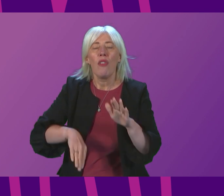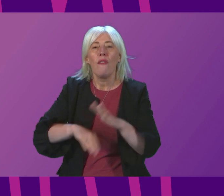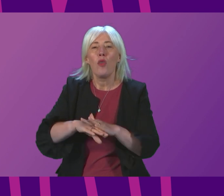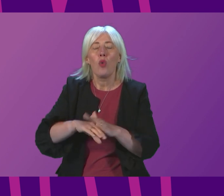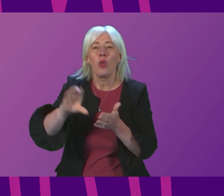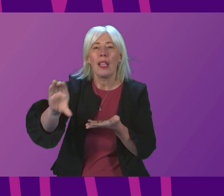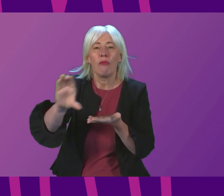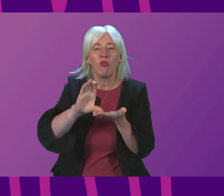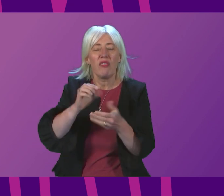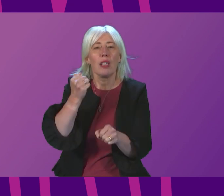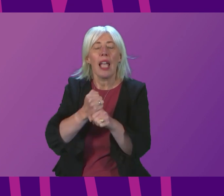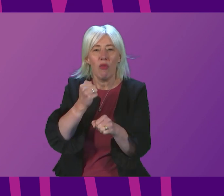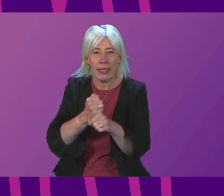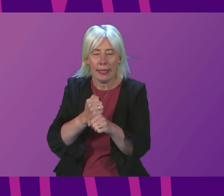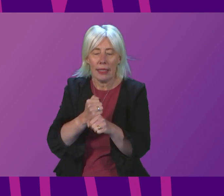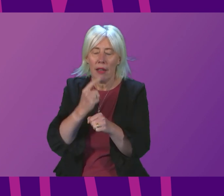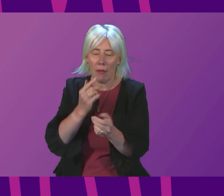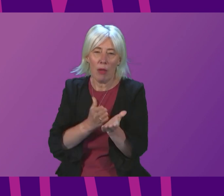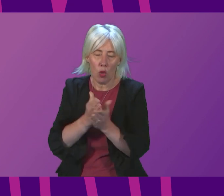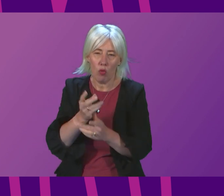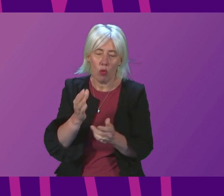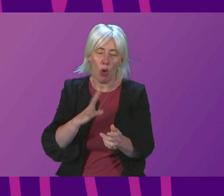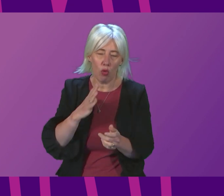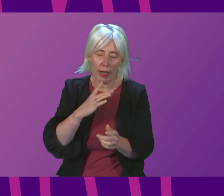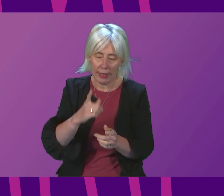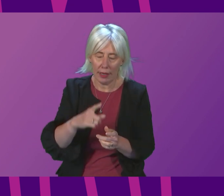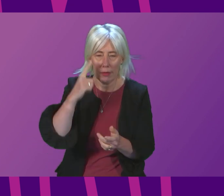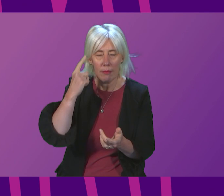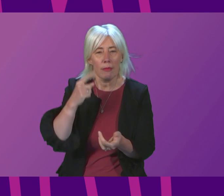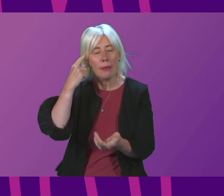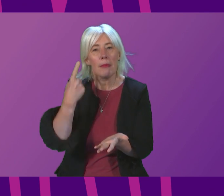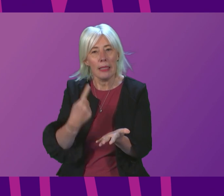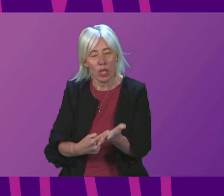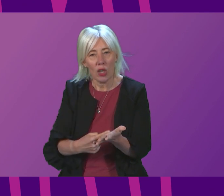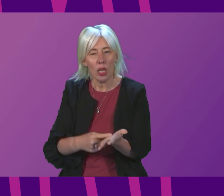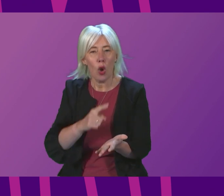That decision was clearly taken based on the balance of risks.